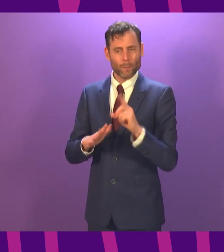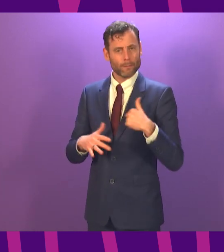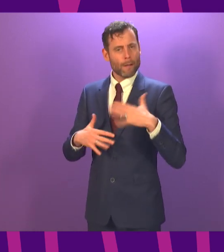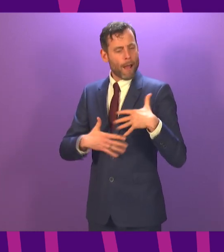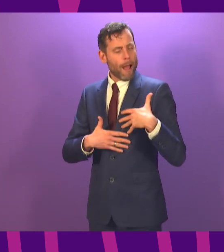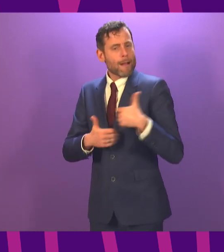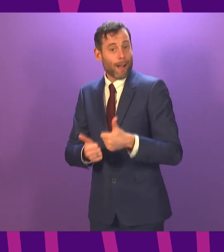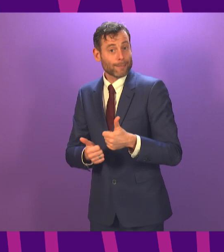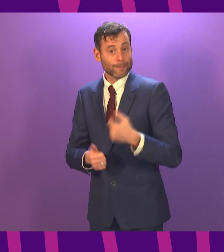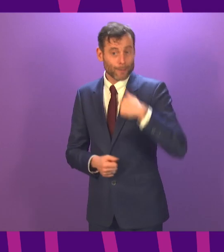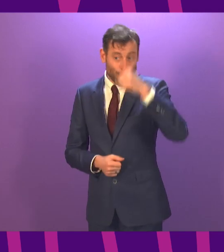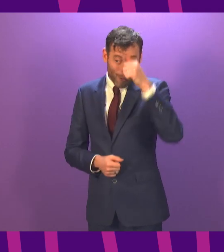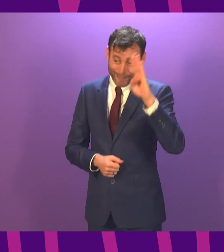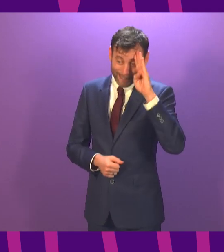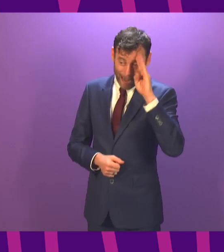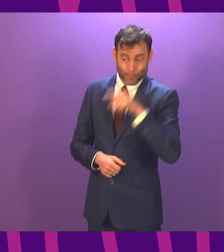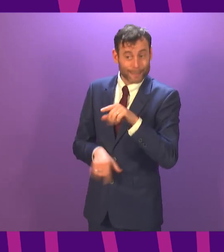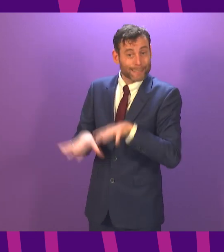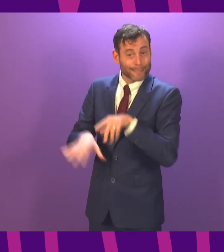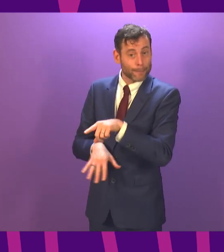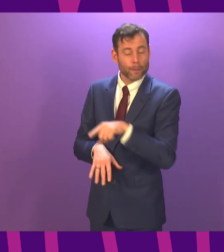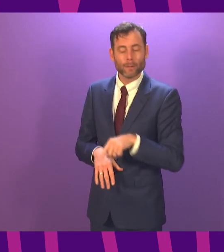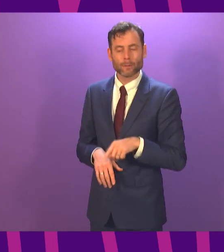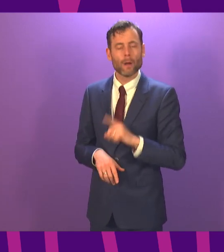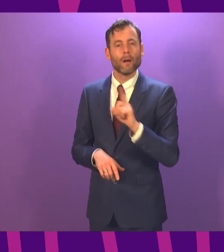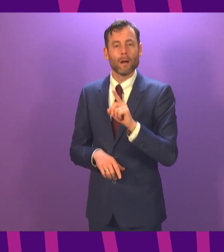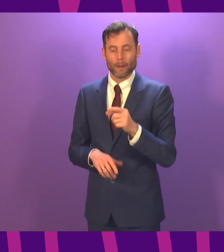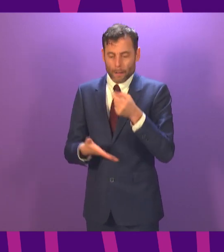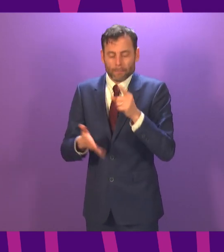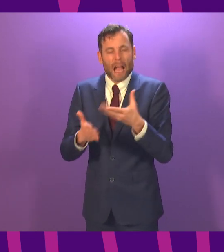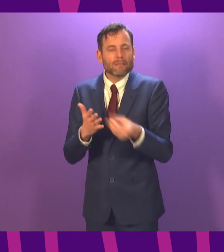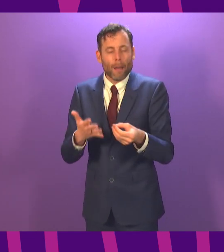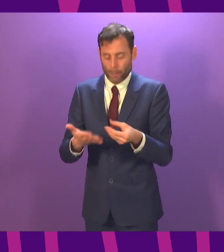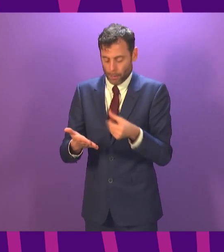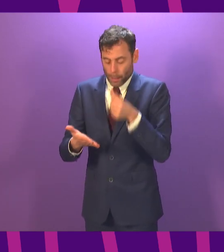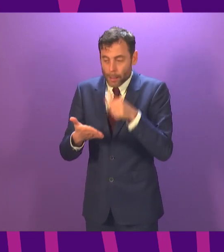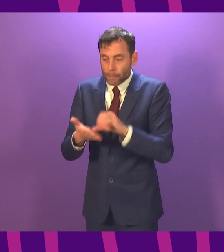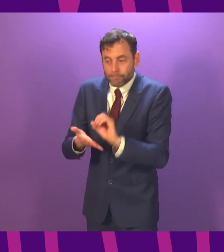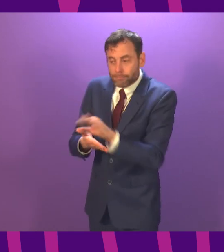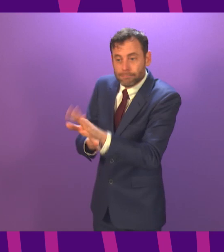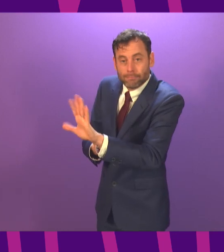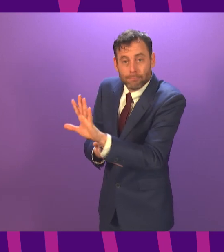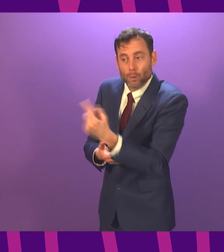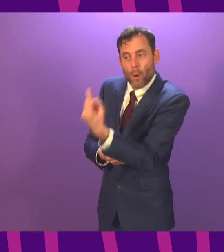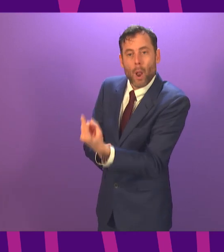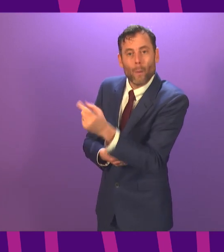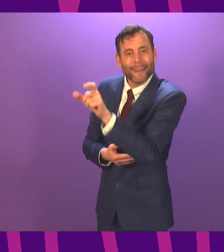to them for everything that they are doing to make a difference. Acts of kindness could be anything from popping a note through the letterbox of a neighbour who lives alone to